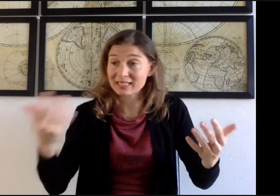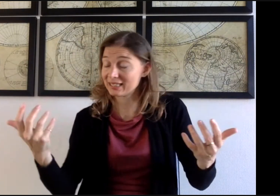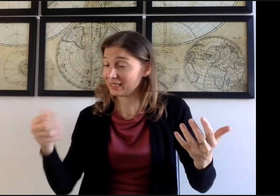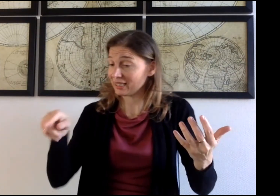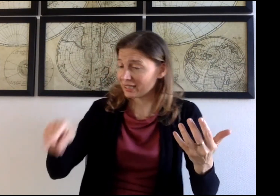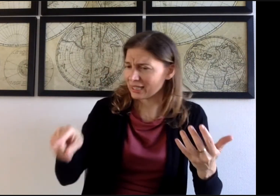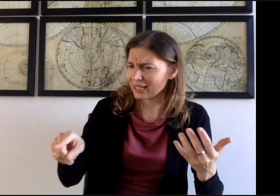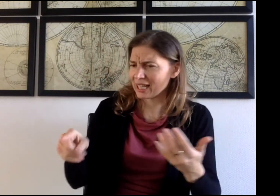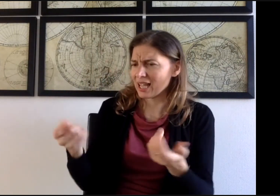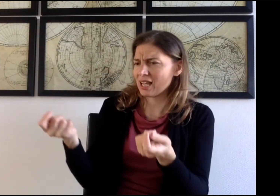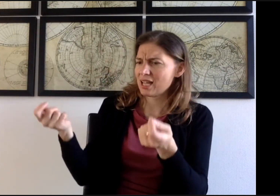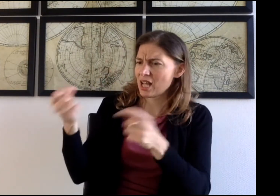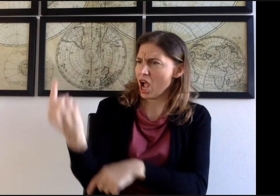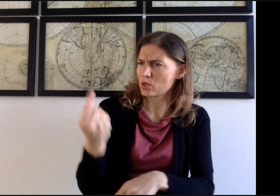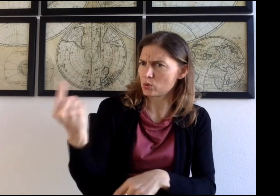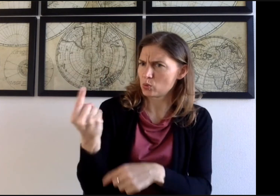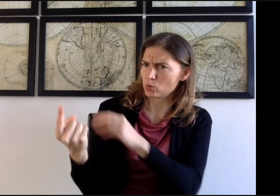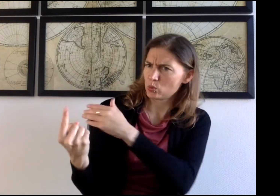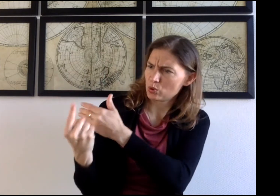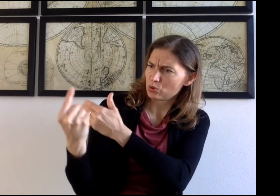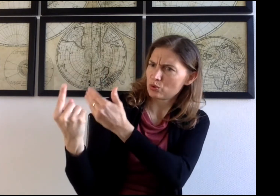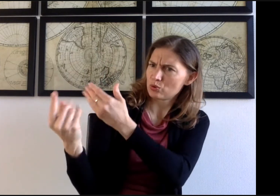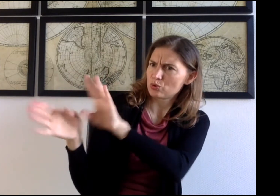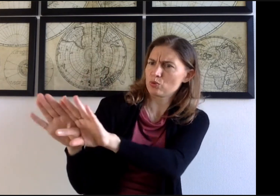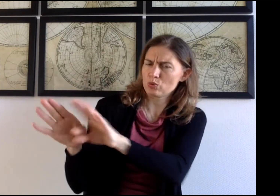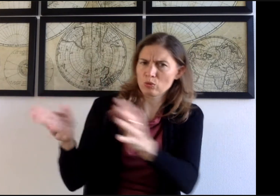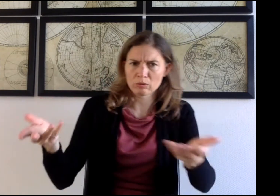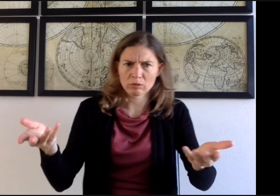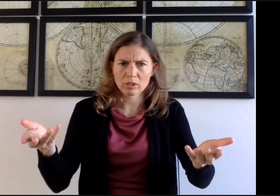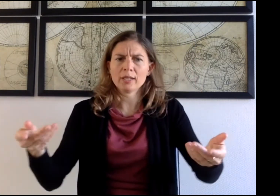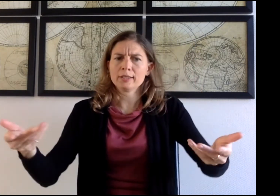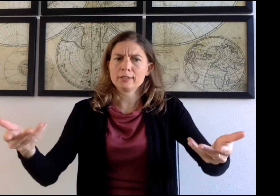But it took a time of three week before being implemented.